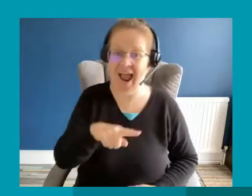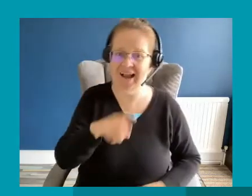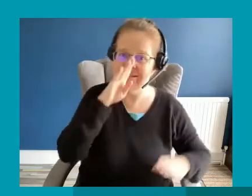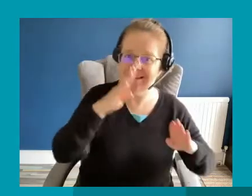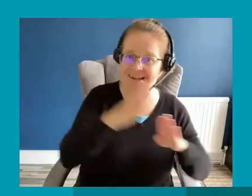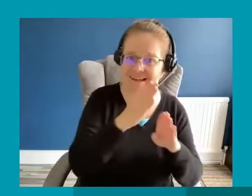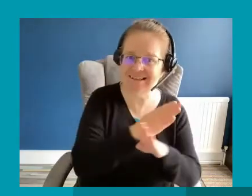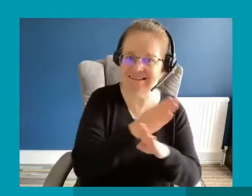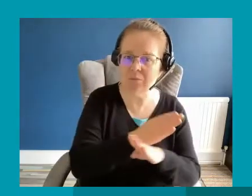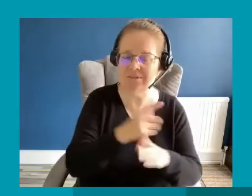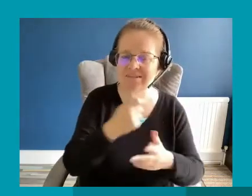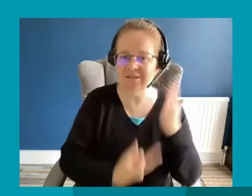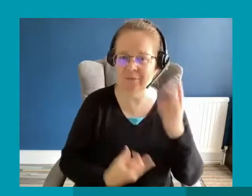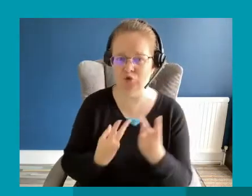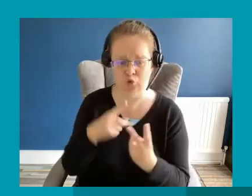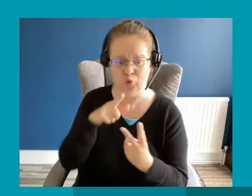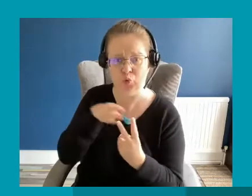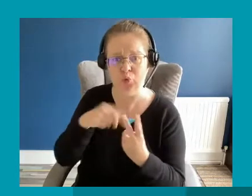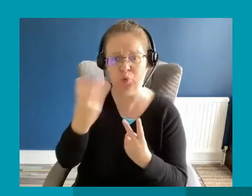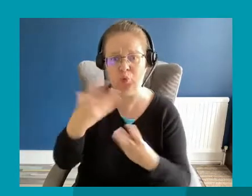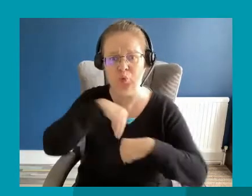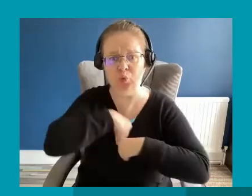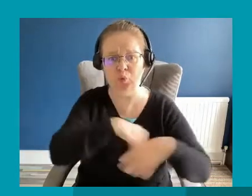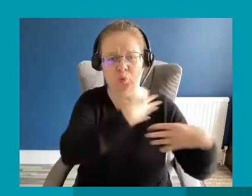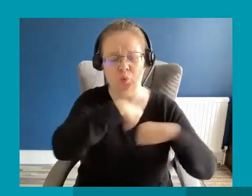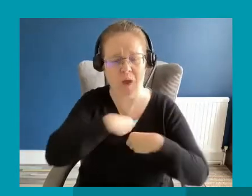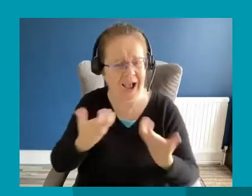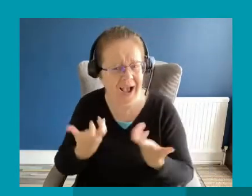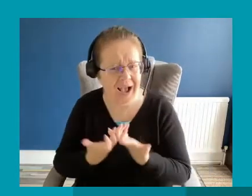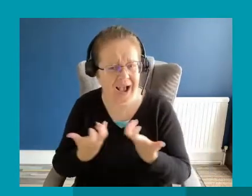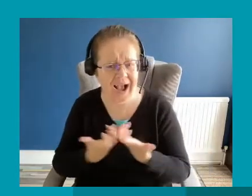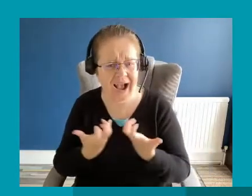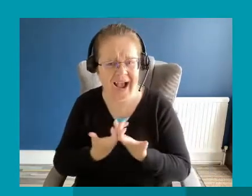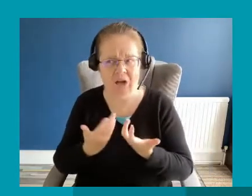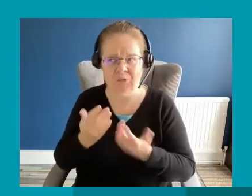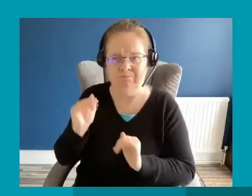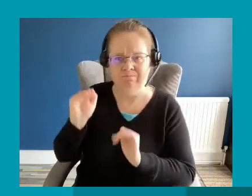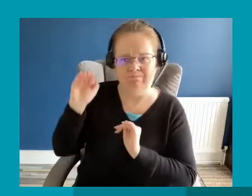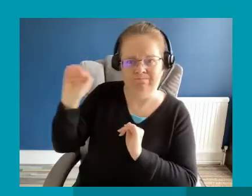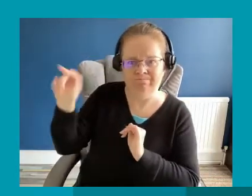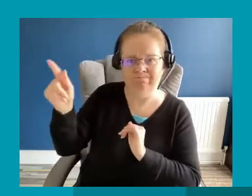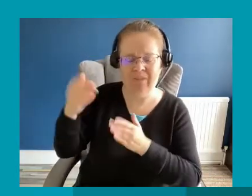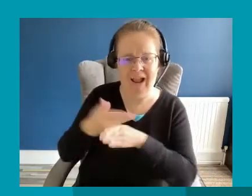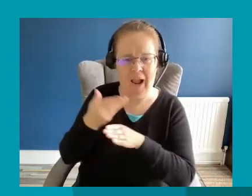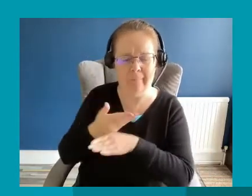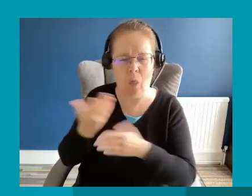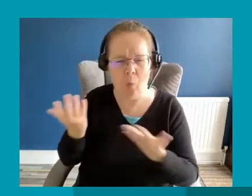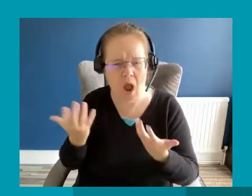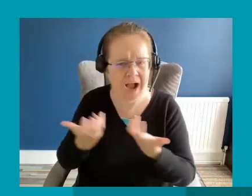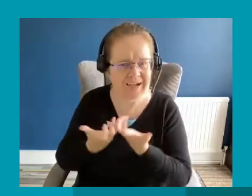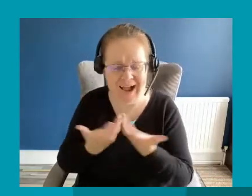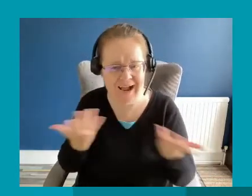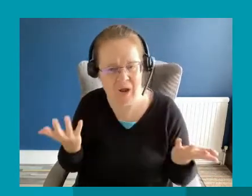and non visible disability? How are you going to approach that? So we do try to talk to these,